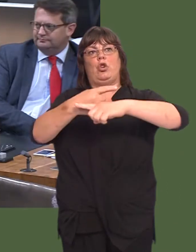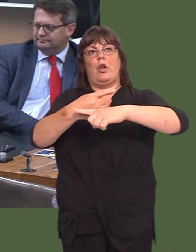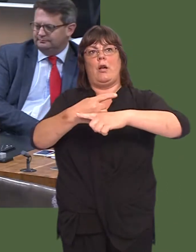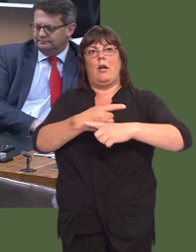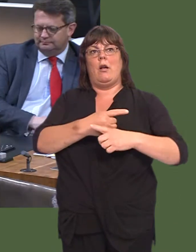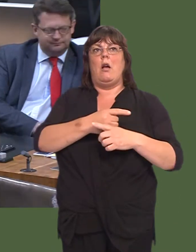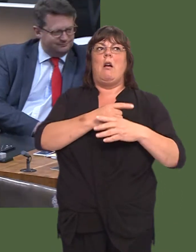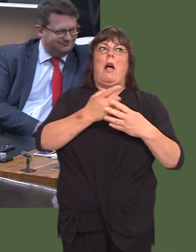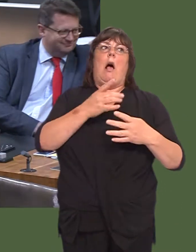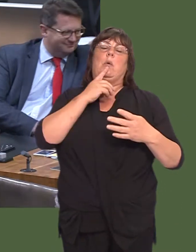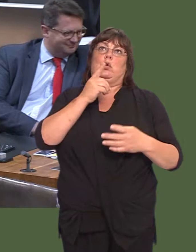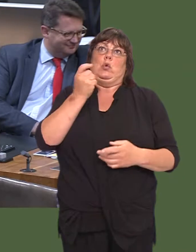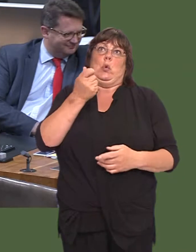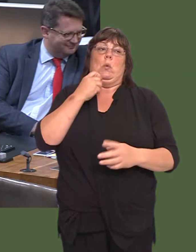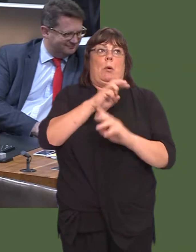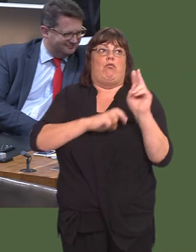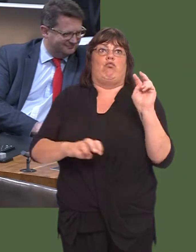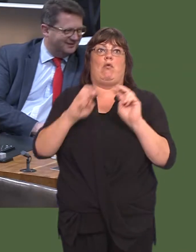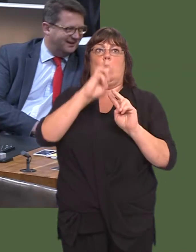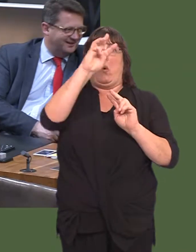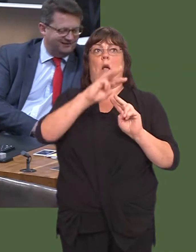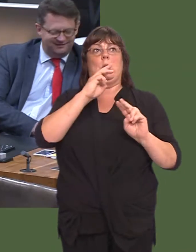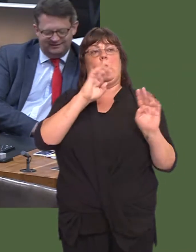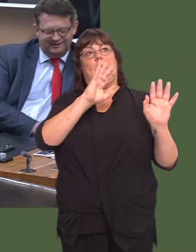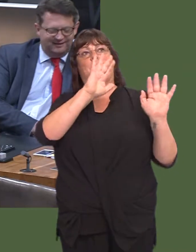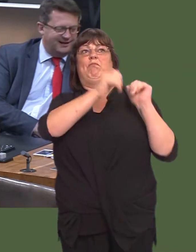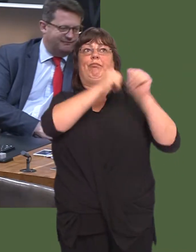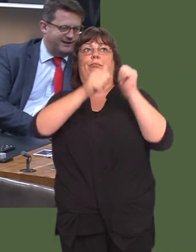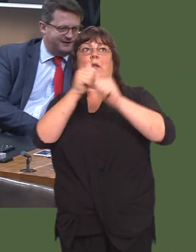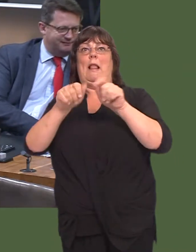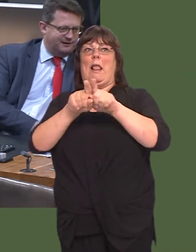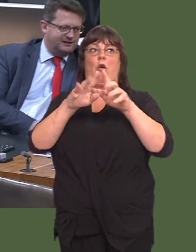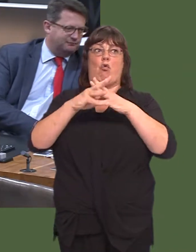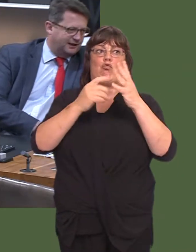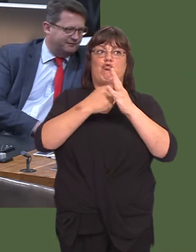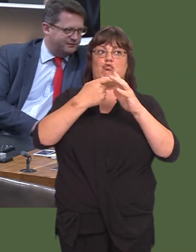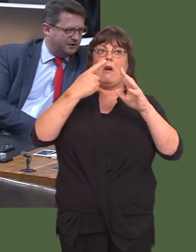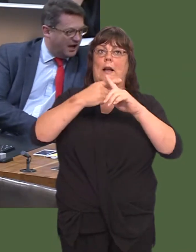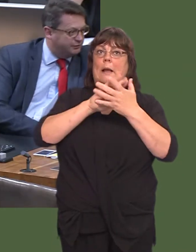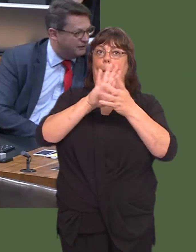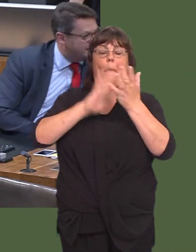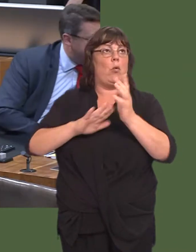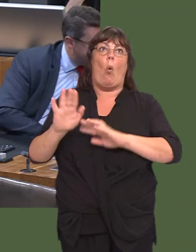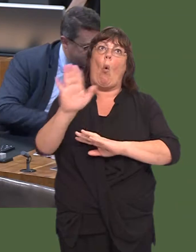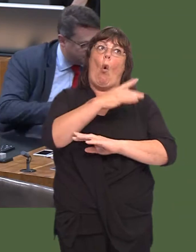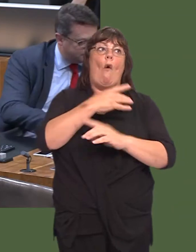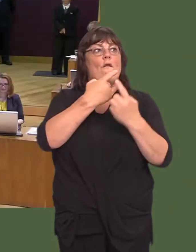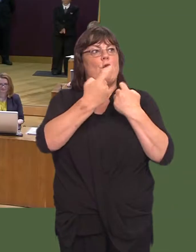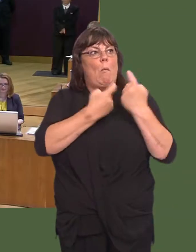Before long, Iíll have to go round Wales and mention several clubs, and wish them all success. Wrexhamóyes, and all other football clubs in Wales and, indeed, any sporting clubs,